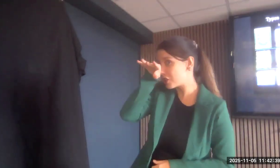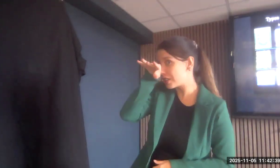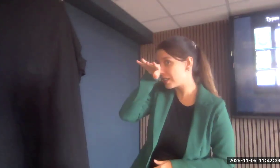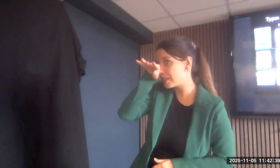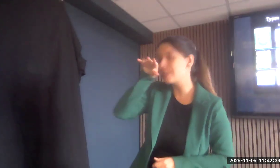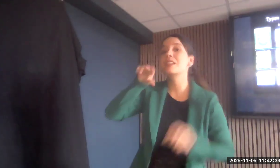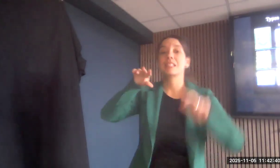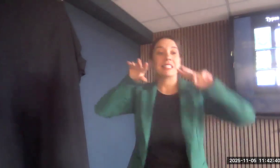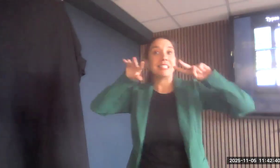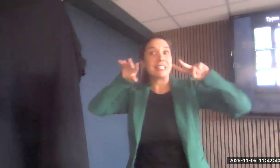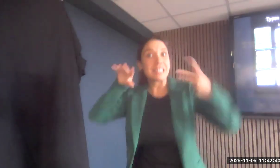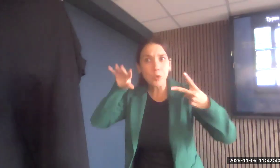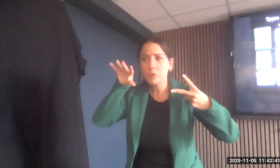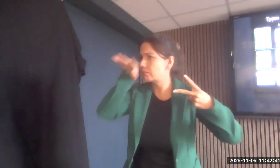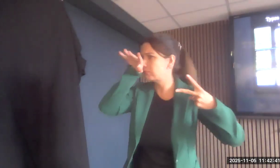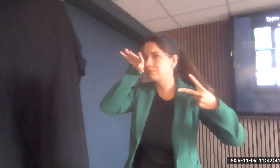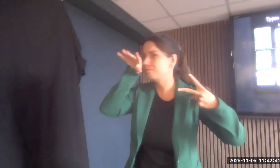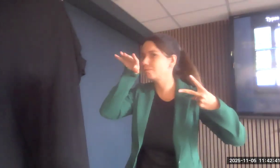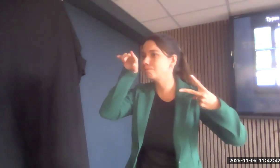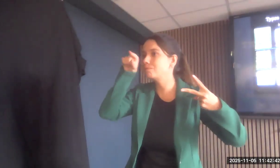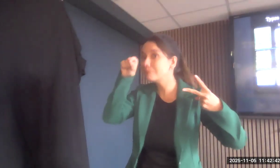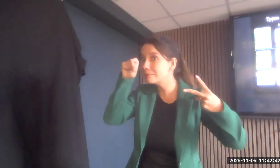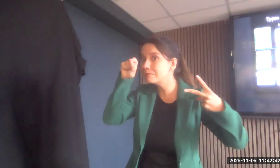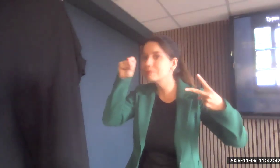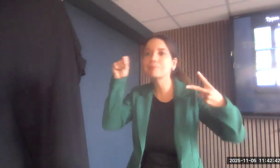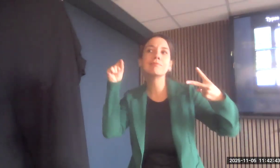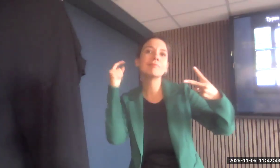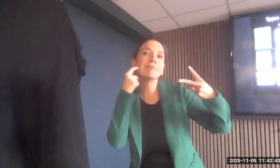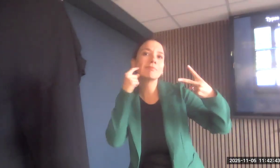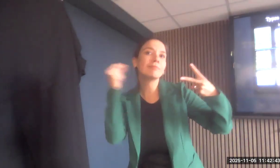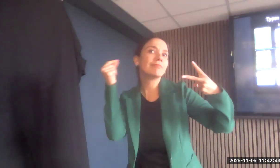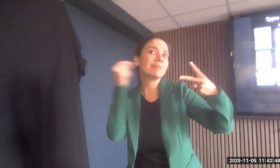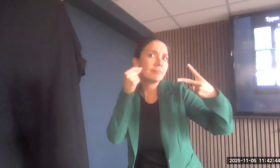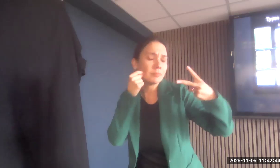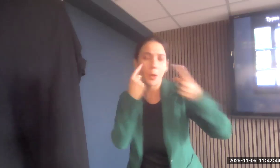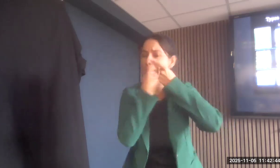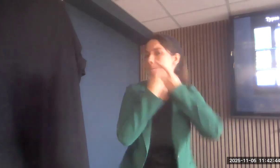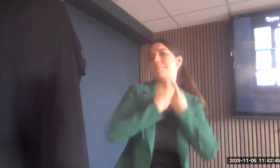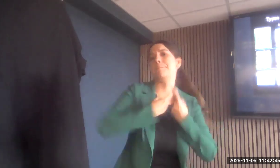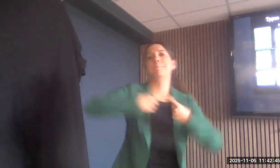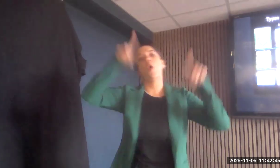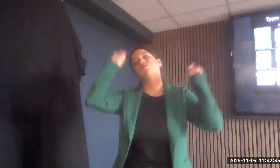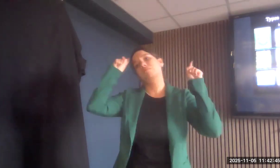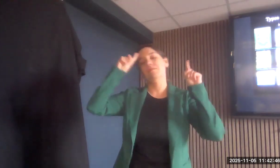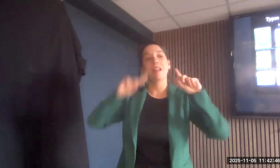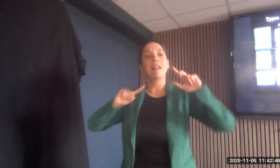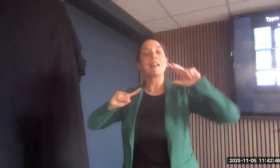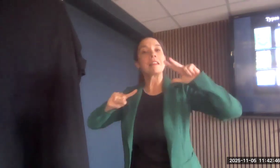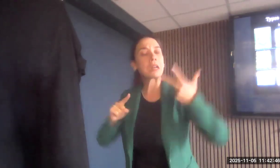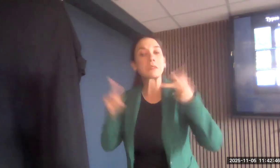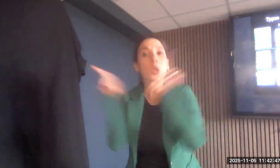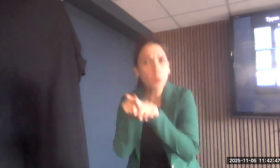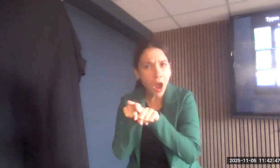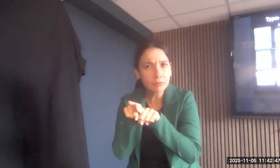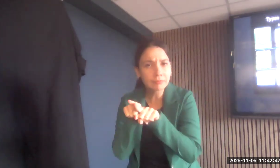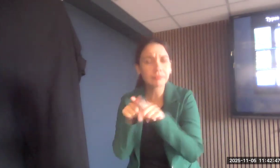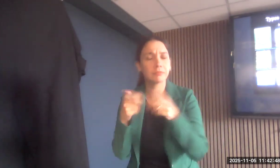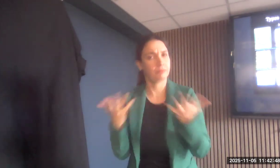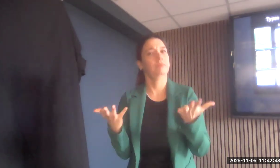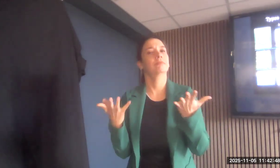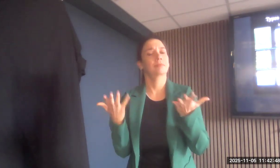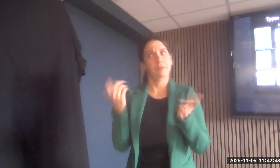So the sign for RAT, for example. Initially, there was the first sign that I've just used. Secondly, we see a completely different sign.